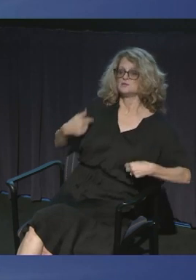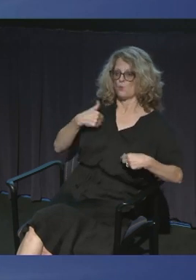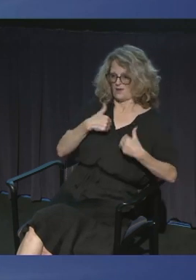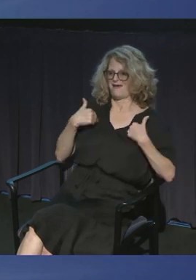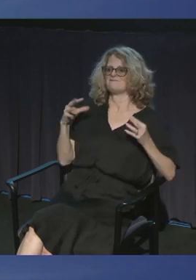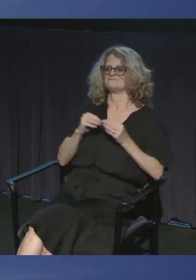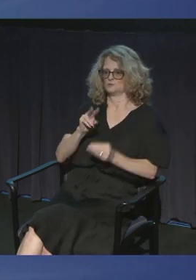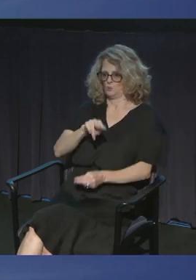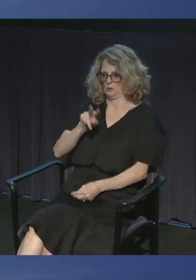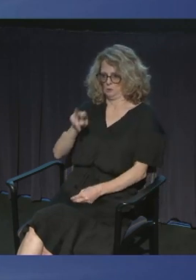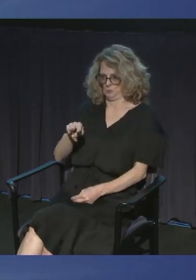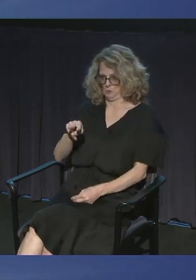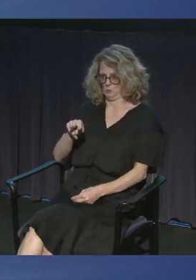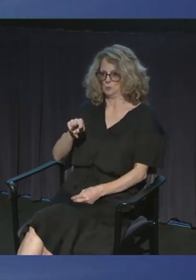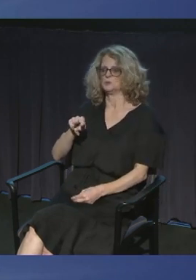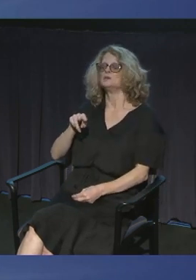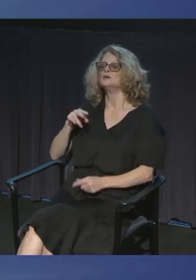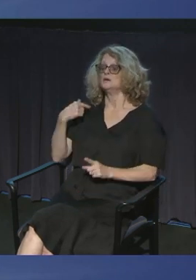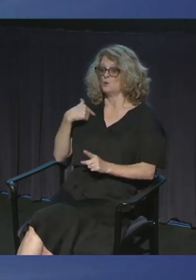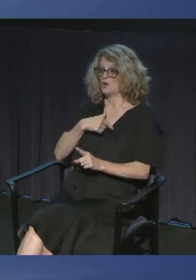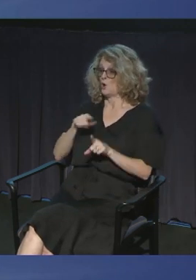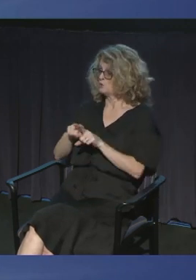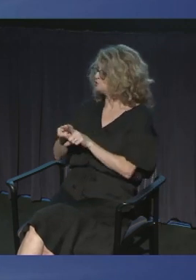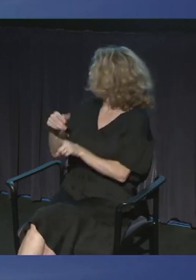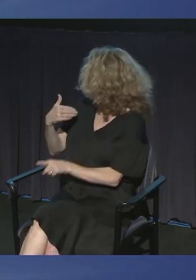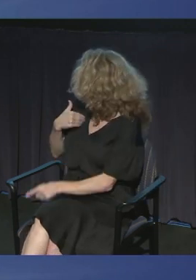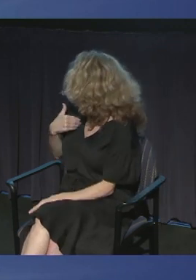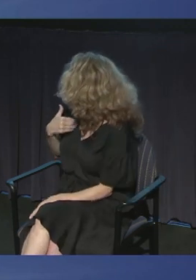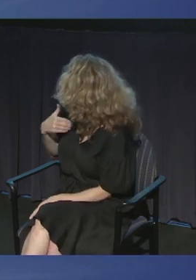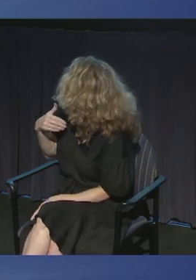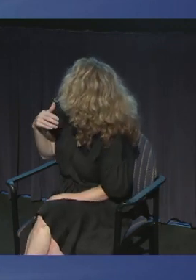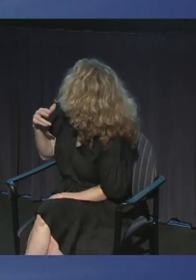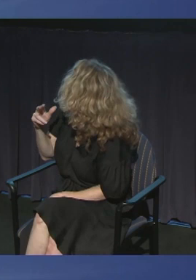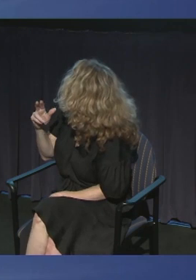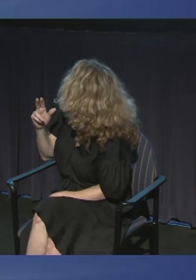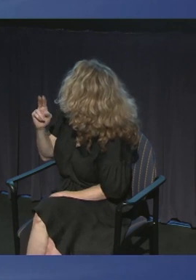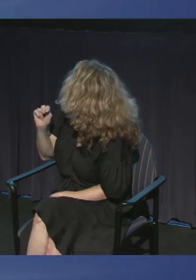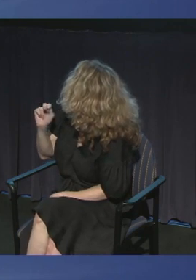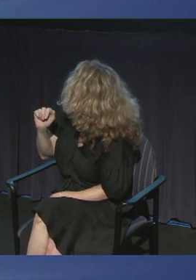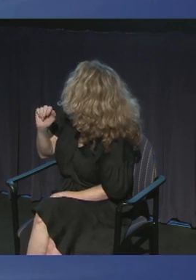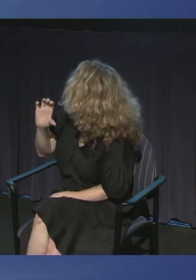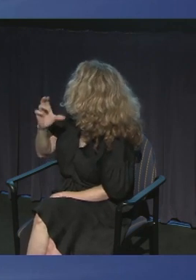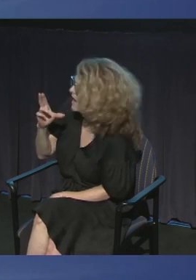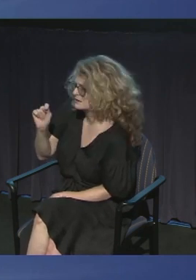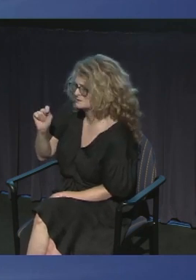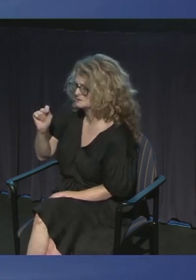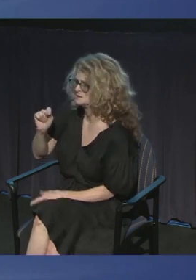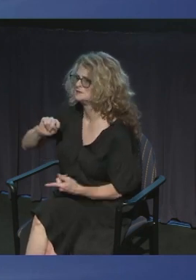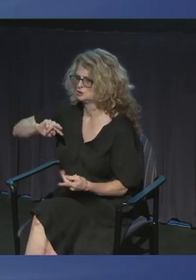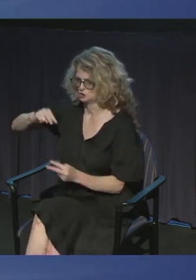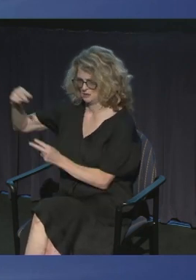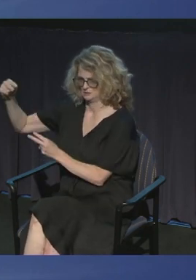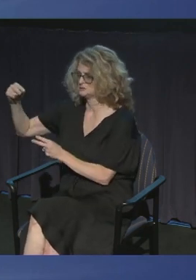CALLED A NOC DOMAIN STANDING FOR NUCLEOTIDE BINDING REGIONS